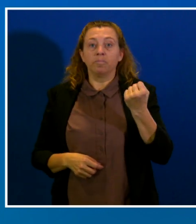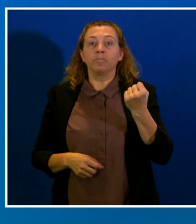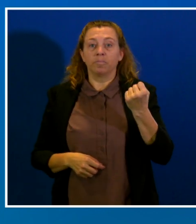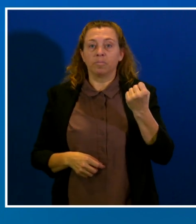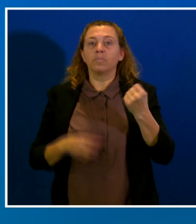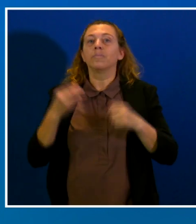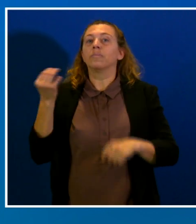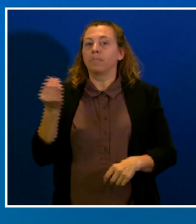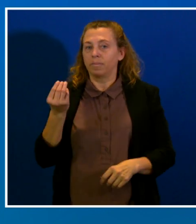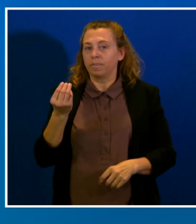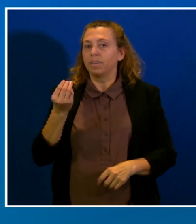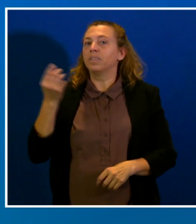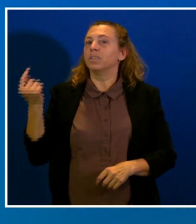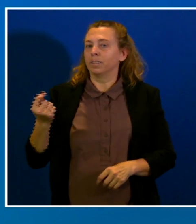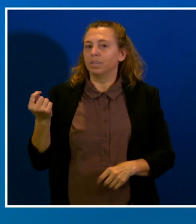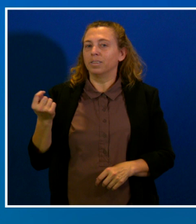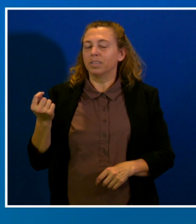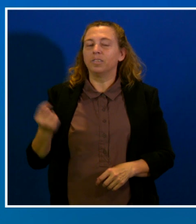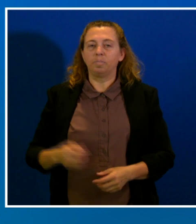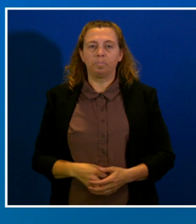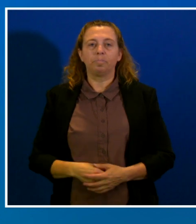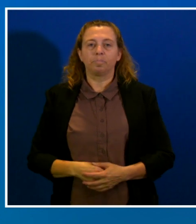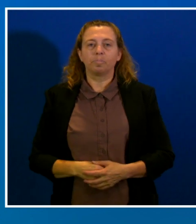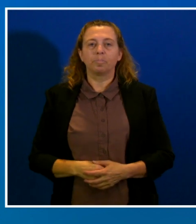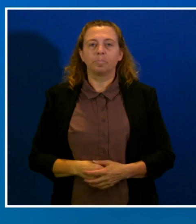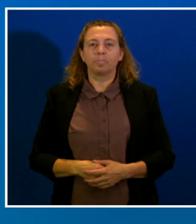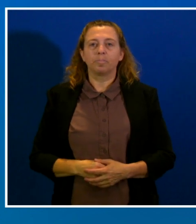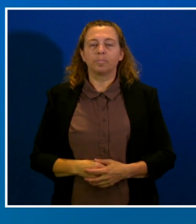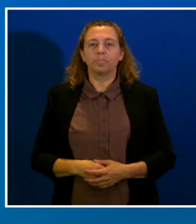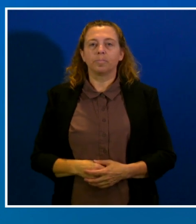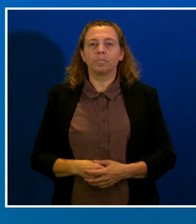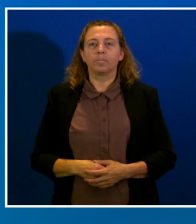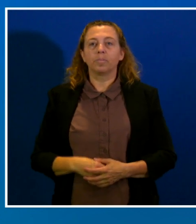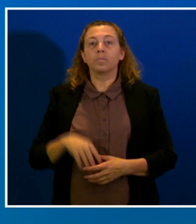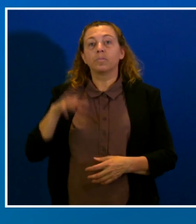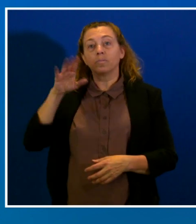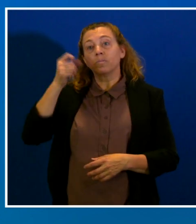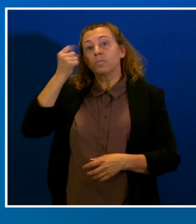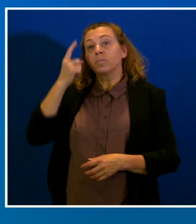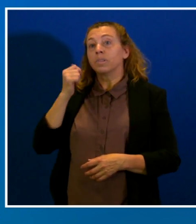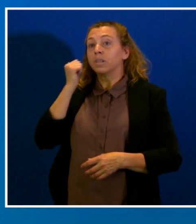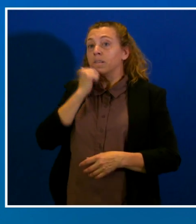It's closed from noon to 1pm each day, so please plan your drop-in visit accordingly.